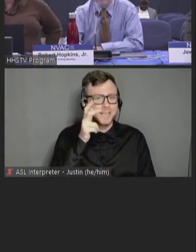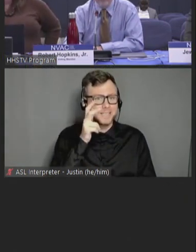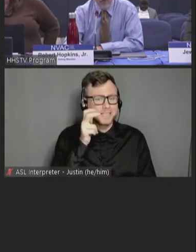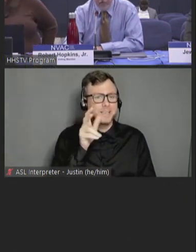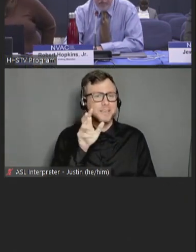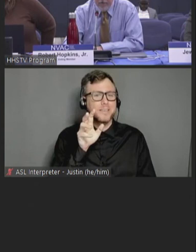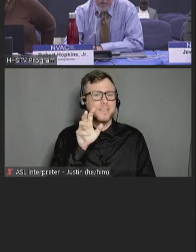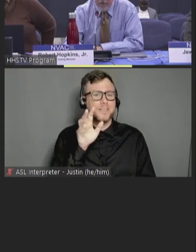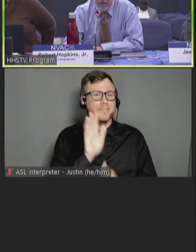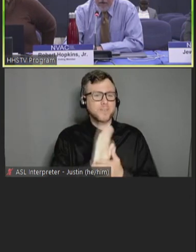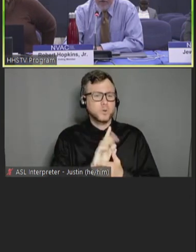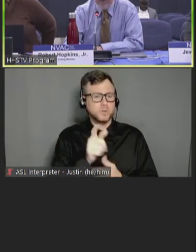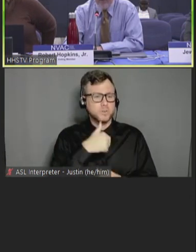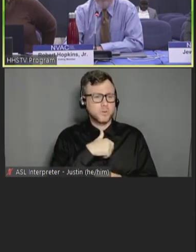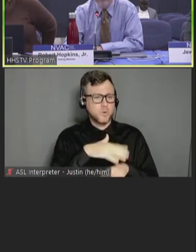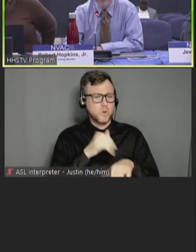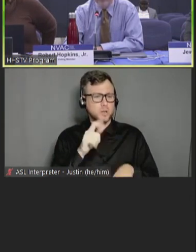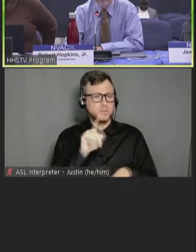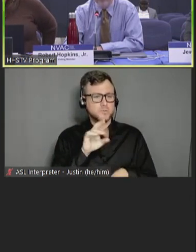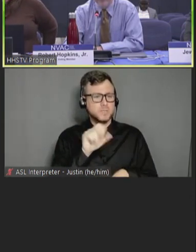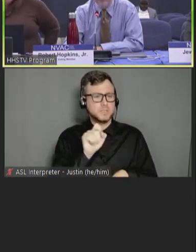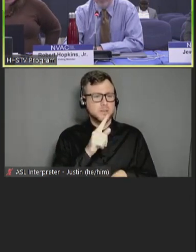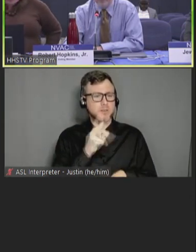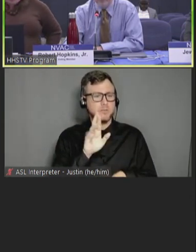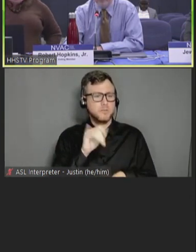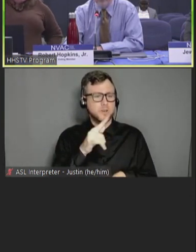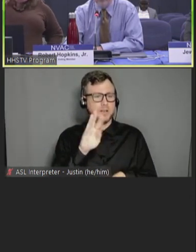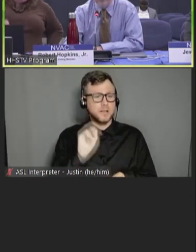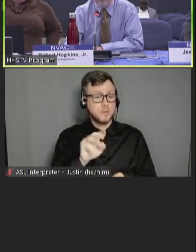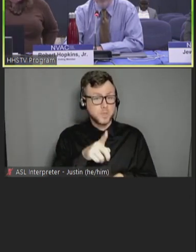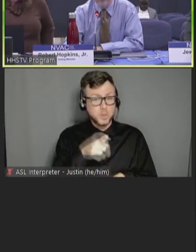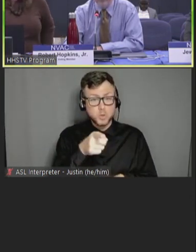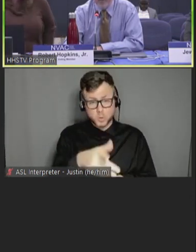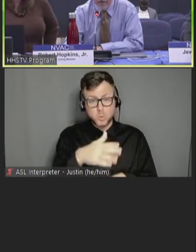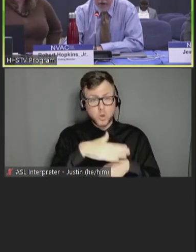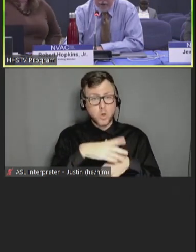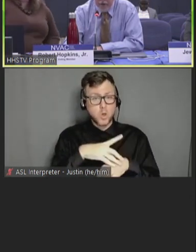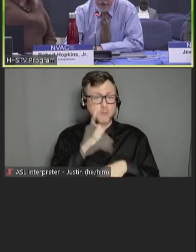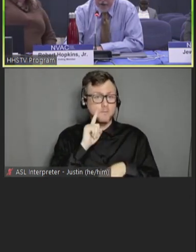Robert Hopkins: Yes, Theresa we hear you; you are on for public comment. Thank you.